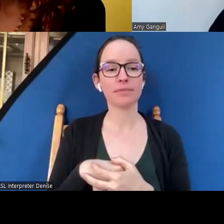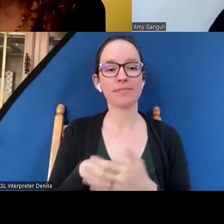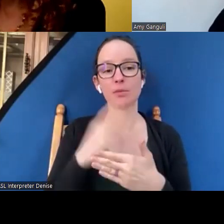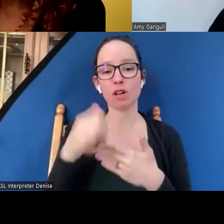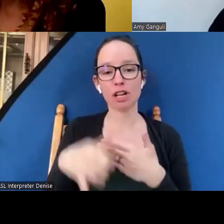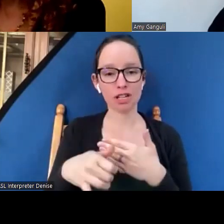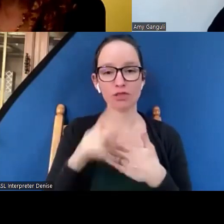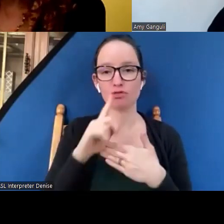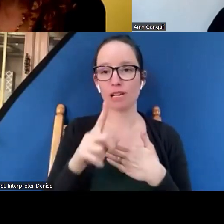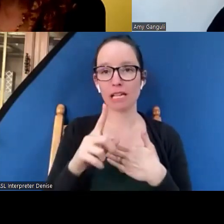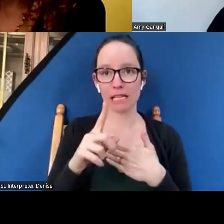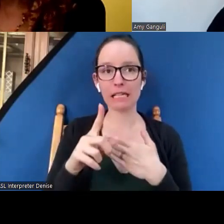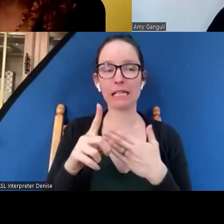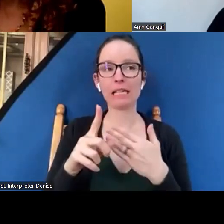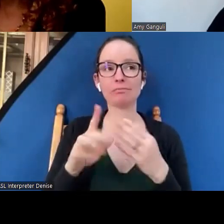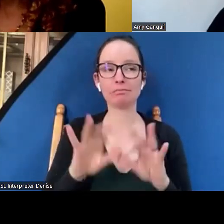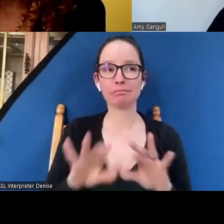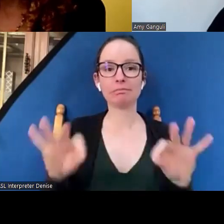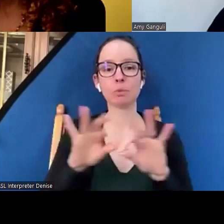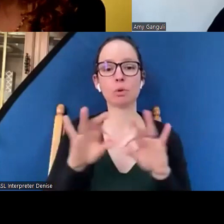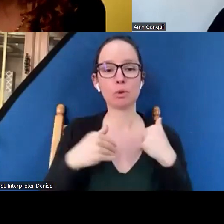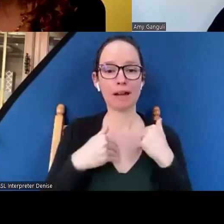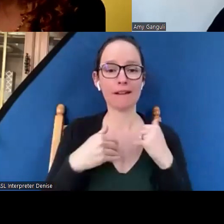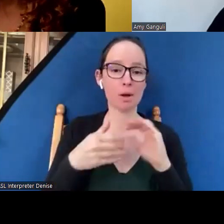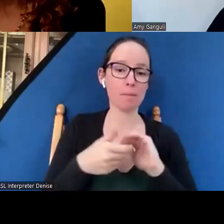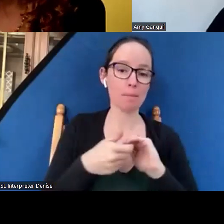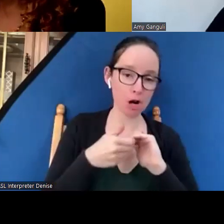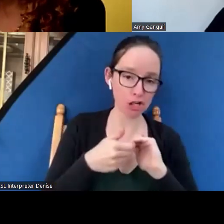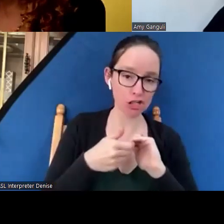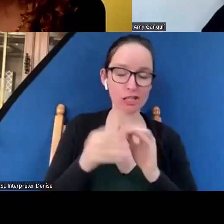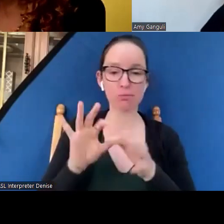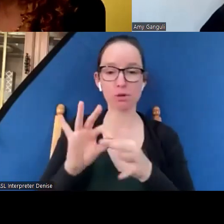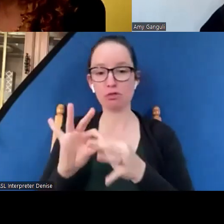relationship driven. Thinking about other ways to communicate success that are